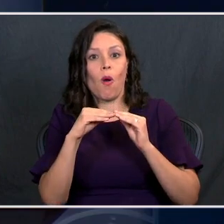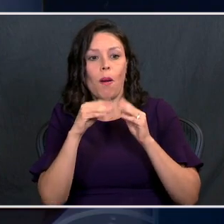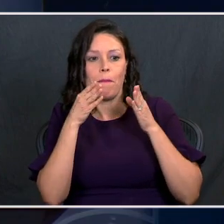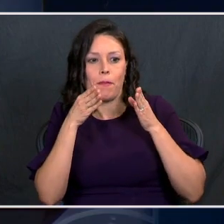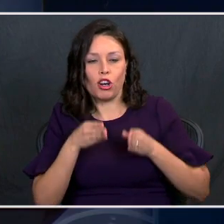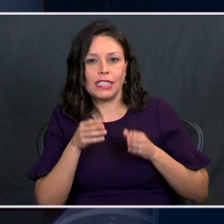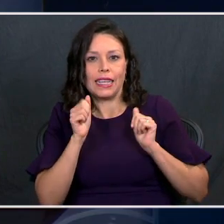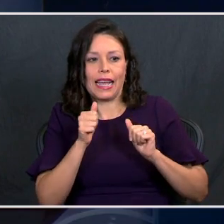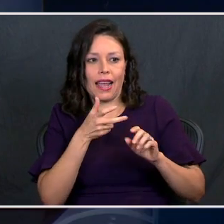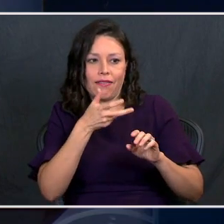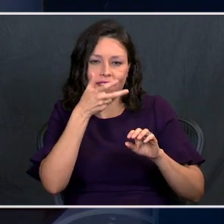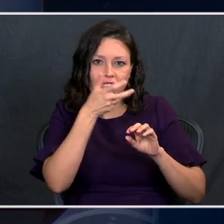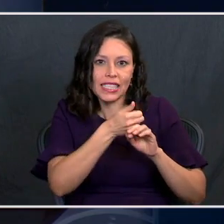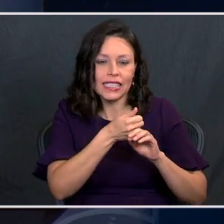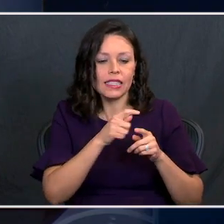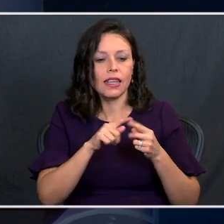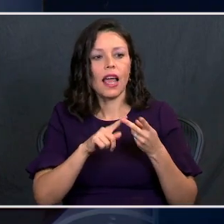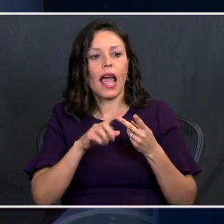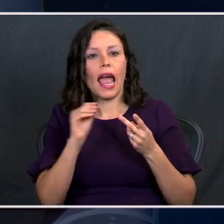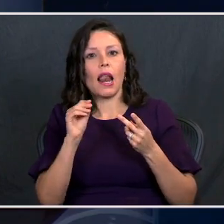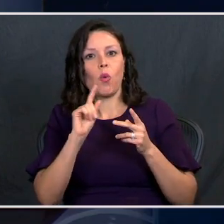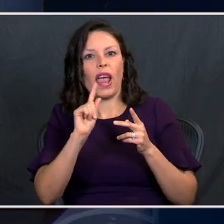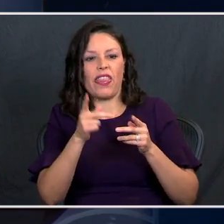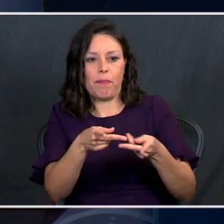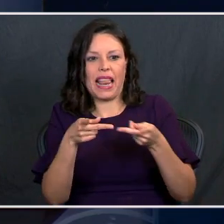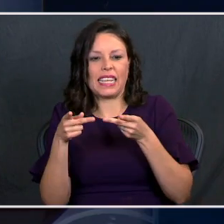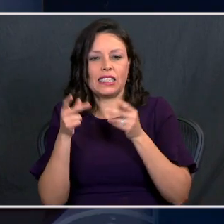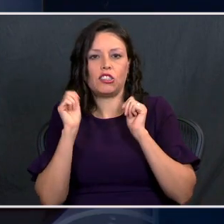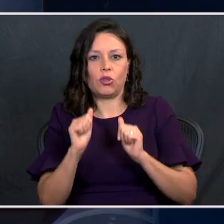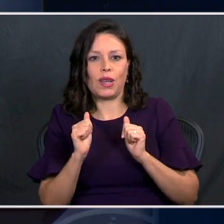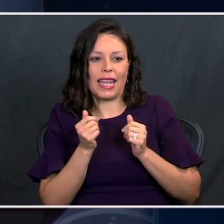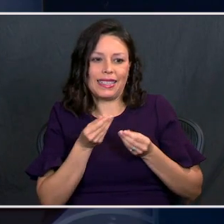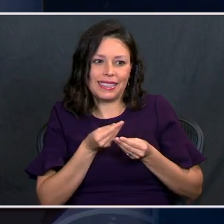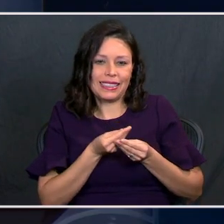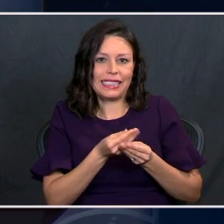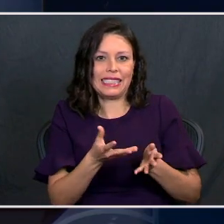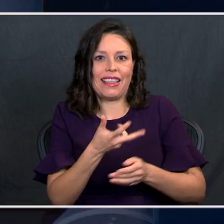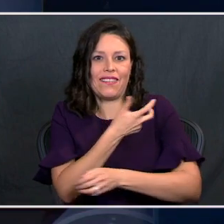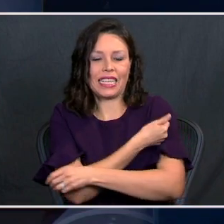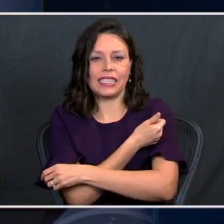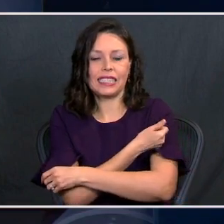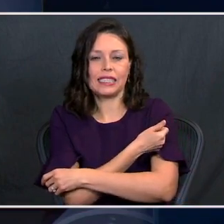and there are more places to actually distribute the vaccine. And clearly, cases --